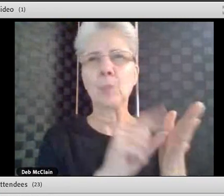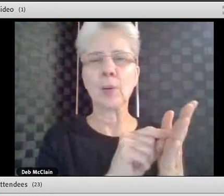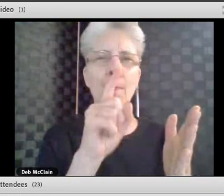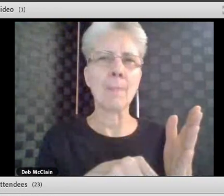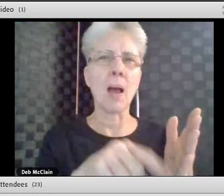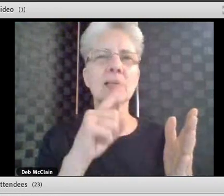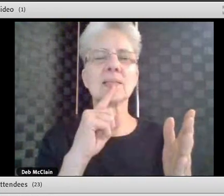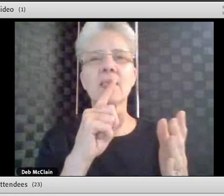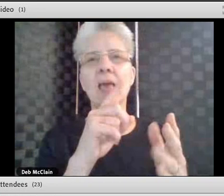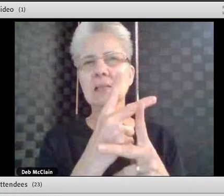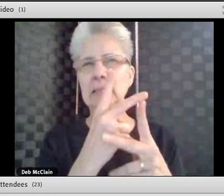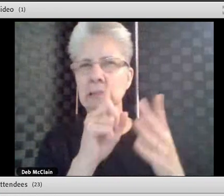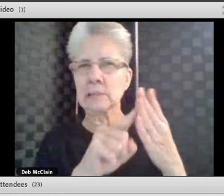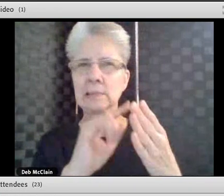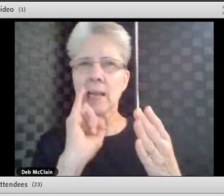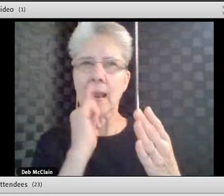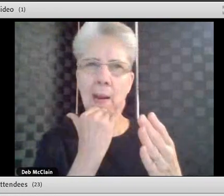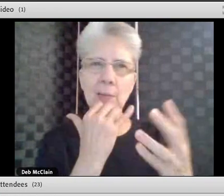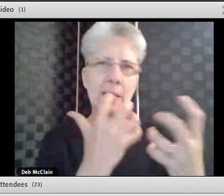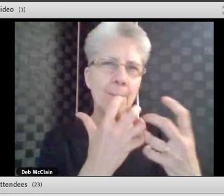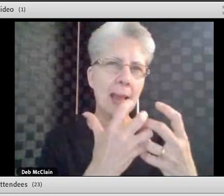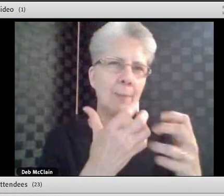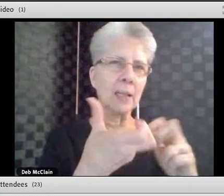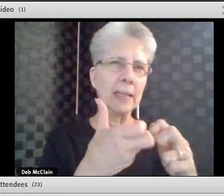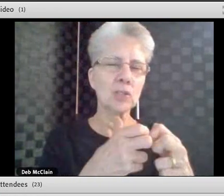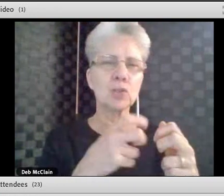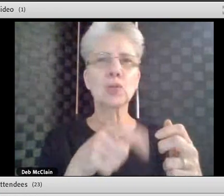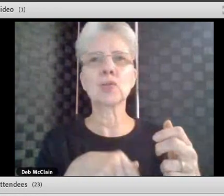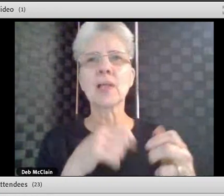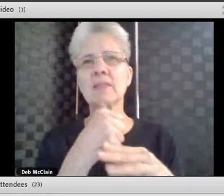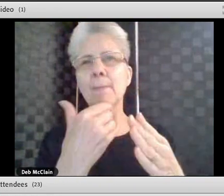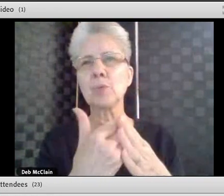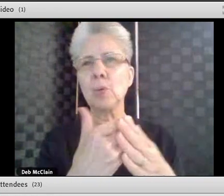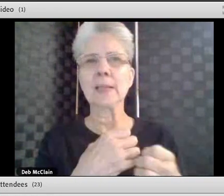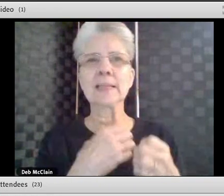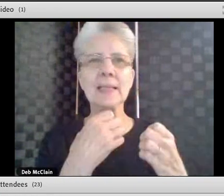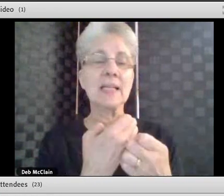They have to clean the 3-D printer. Sometimes they troubleshoot errors and compatibility issues.